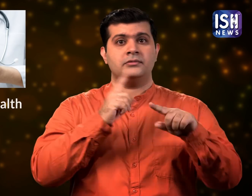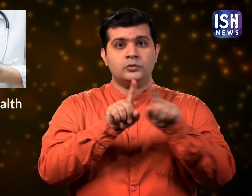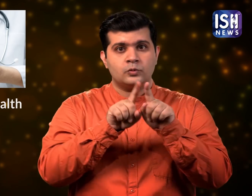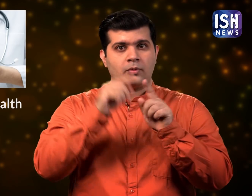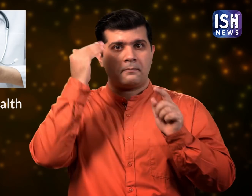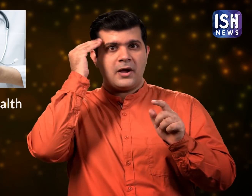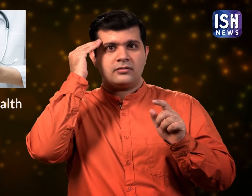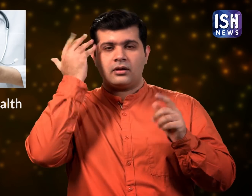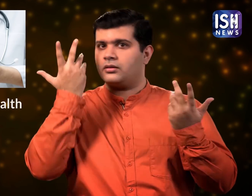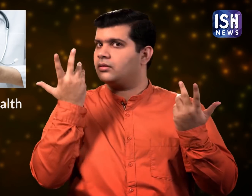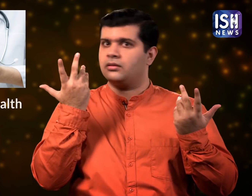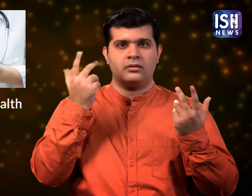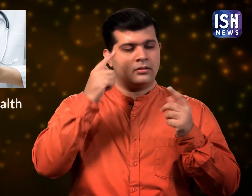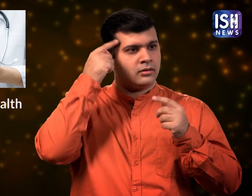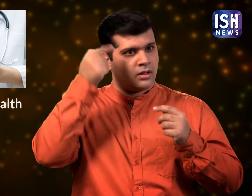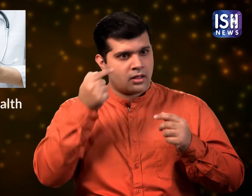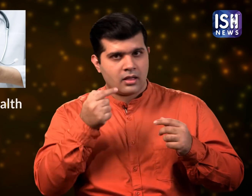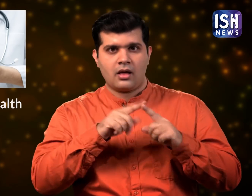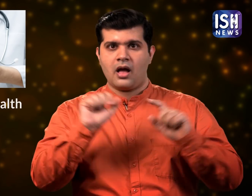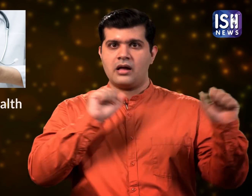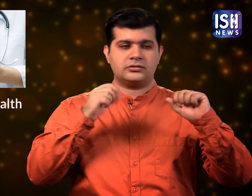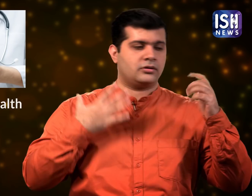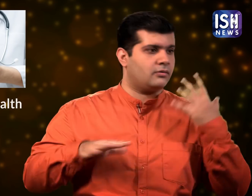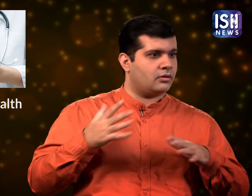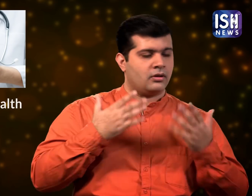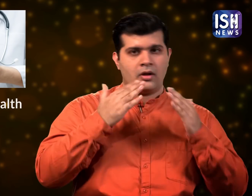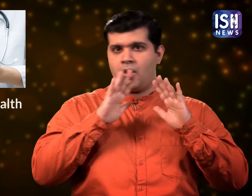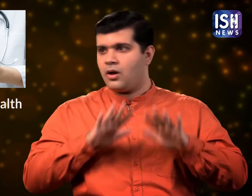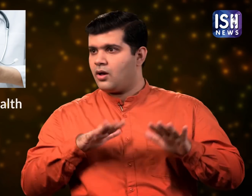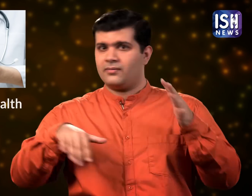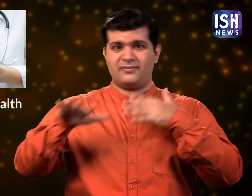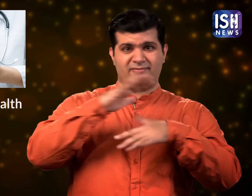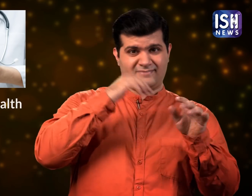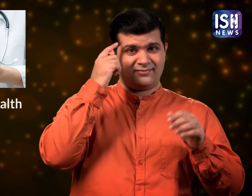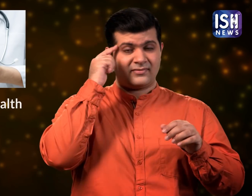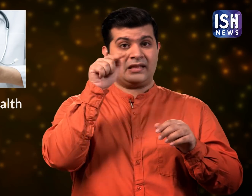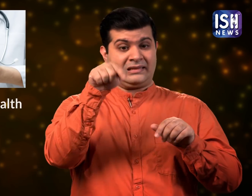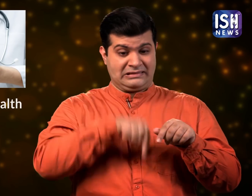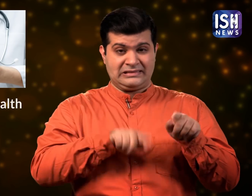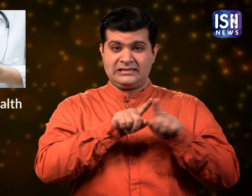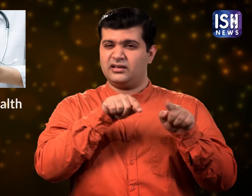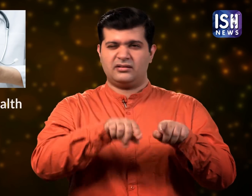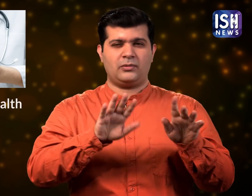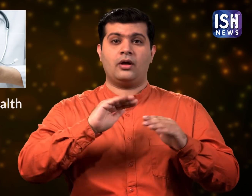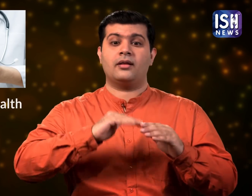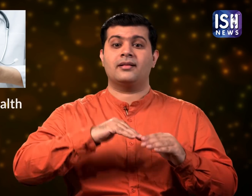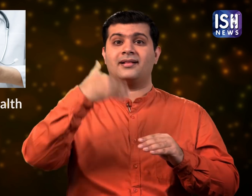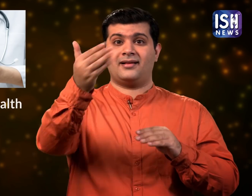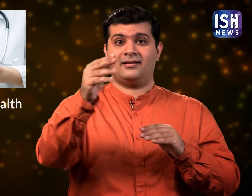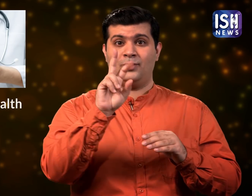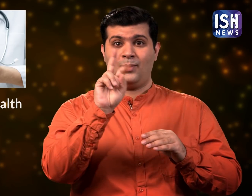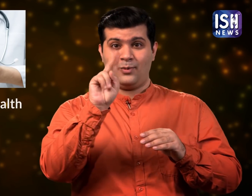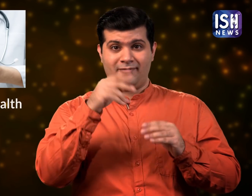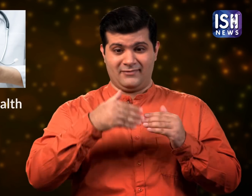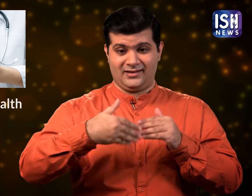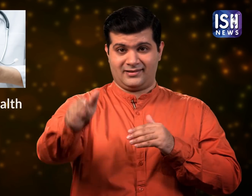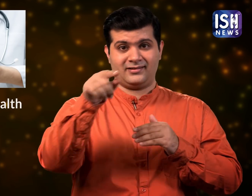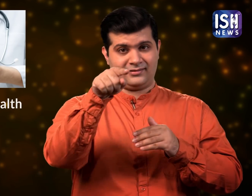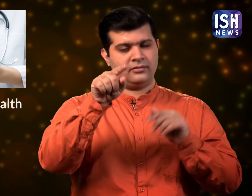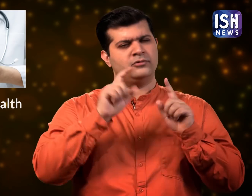also mentally there was lot of negativity. In 2021 do not do the same. In the new year now that the lockdown is over,